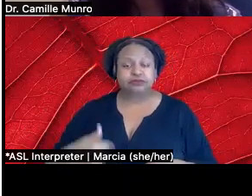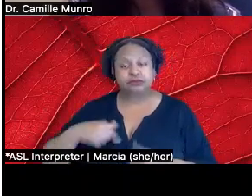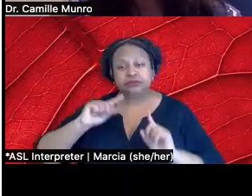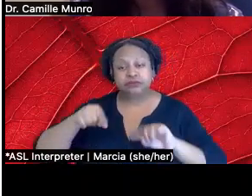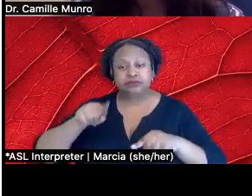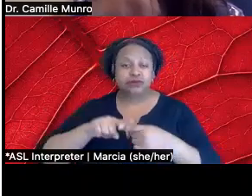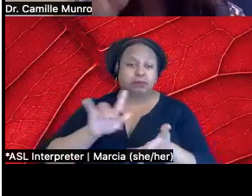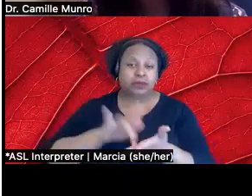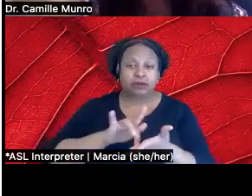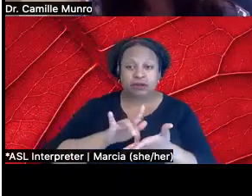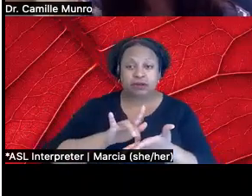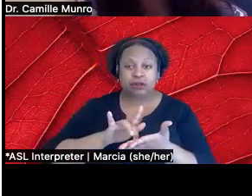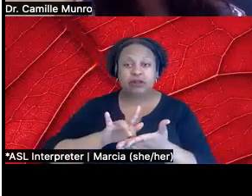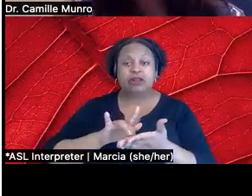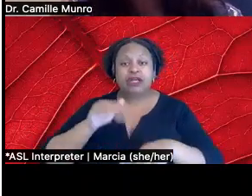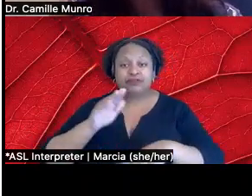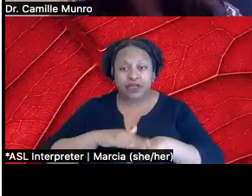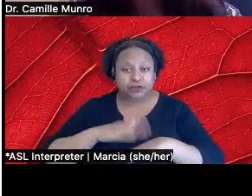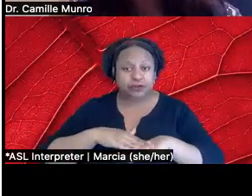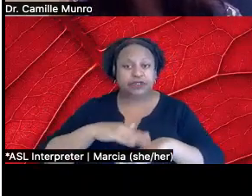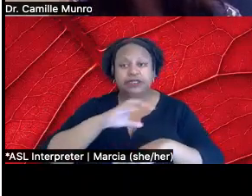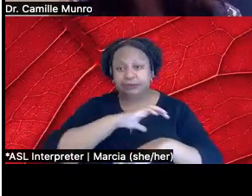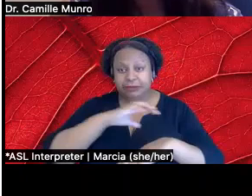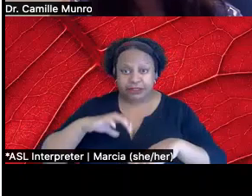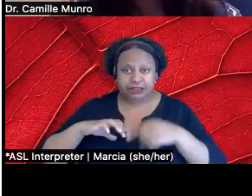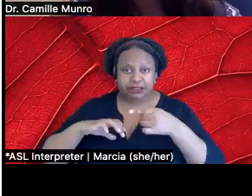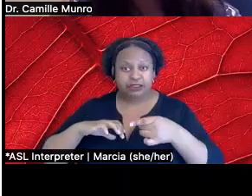committee who are department leaders of all the departments in the hospital.